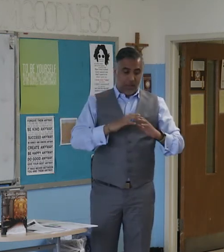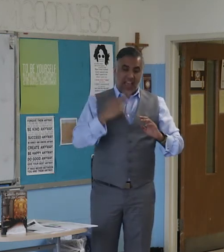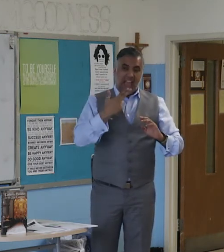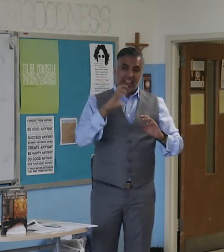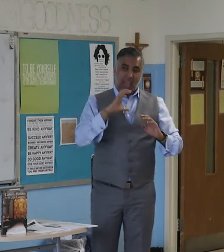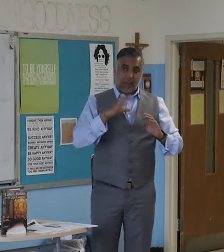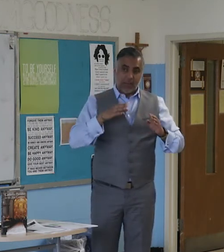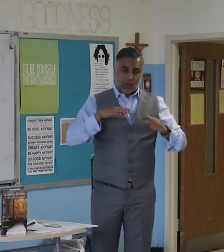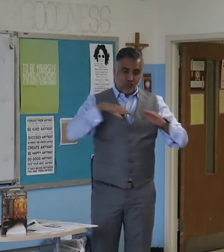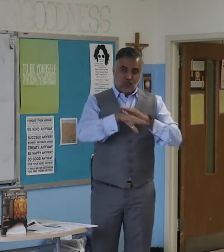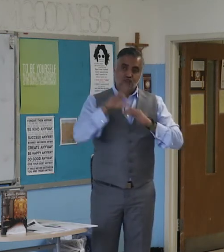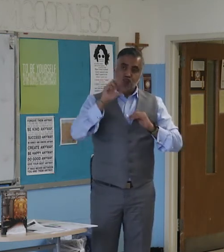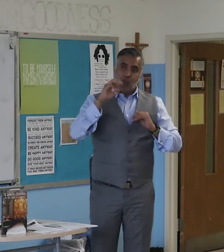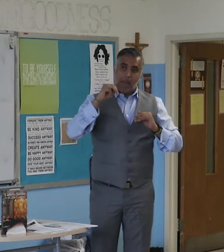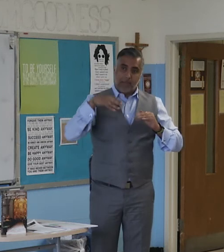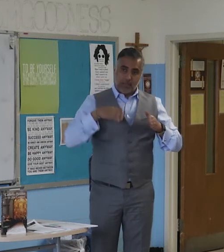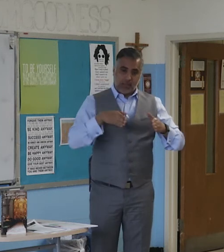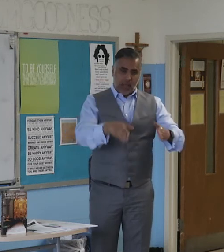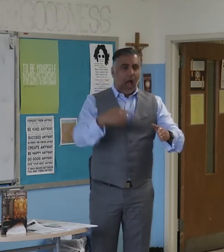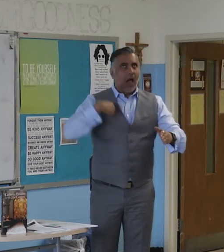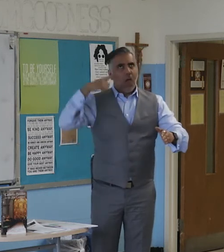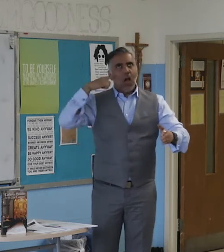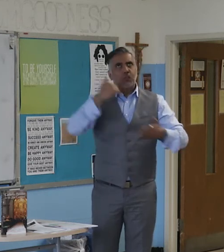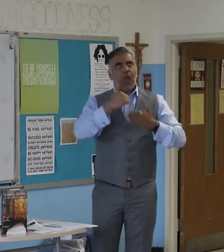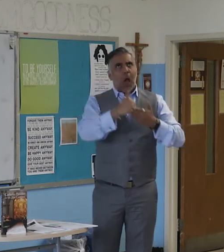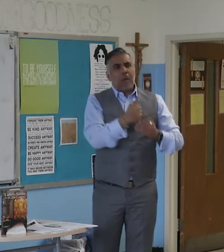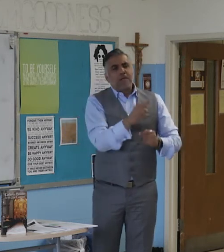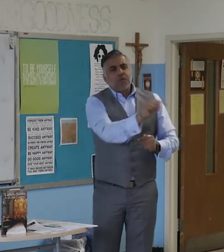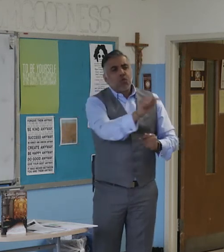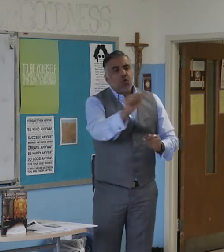serve a handful of parishioners, again I was surprised at all the elderly